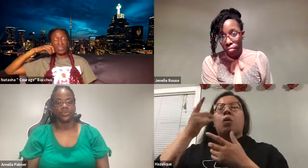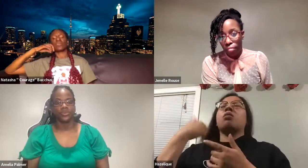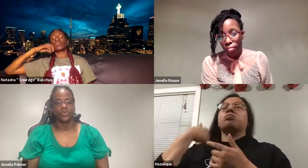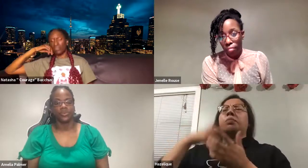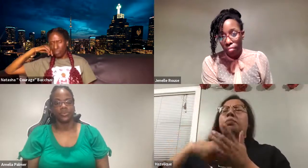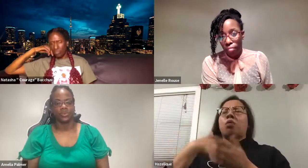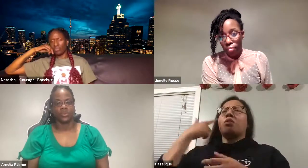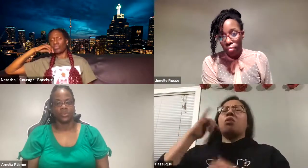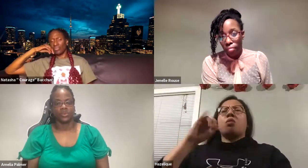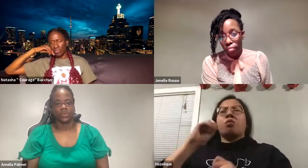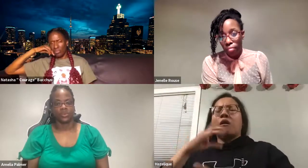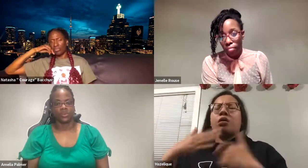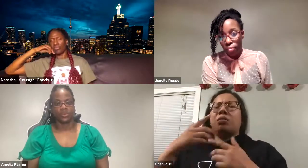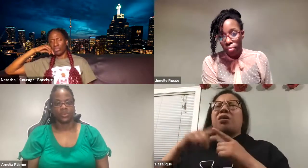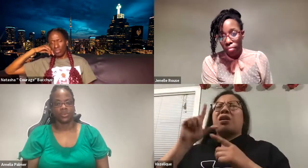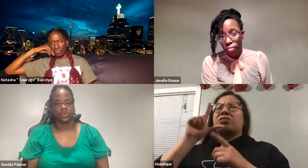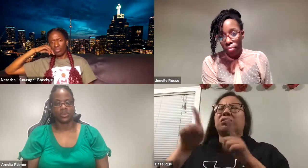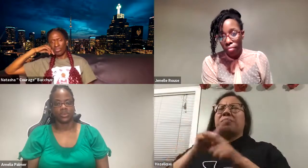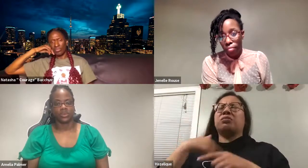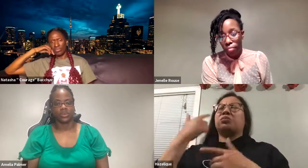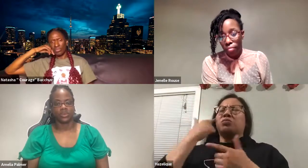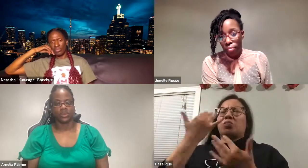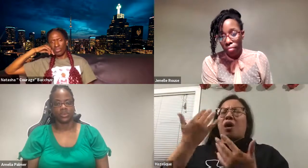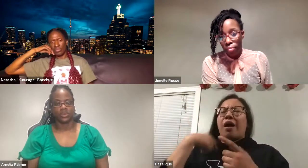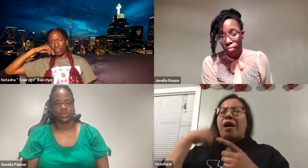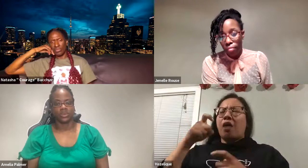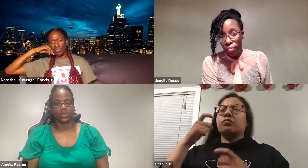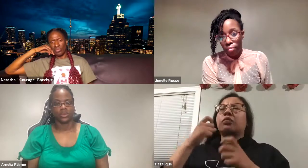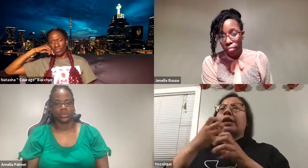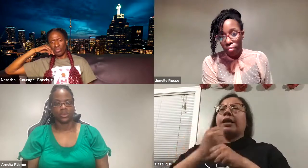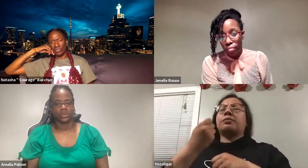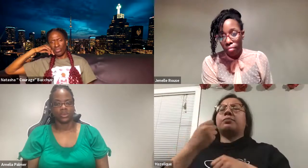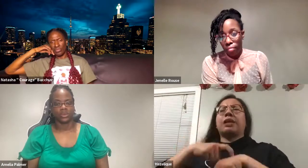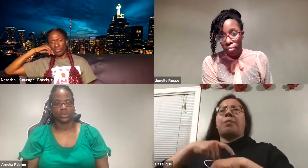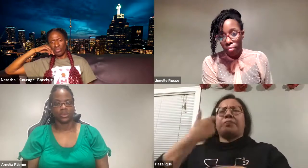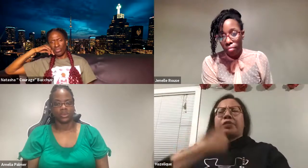that use of word influences our thought and then sometimes i think wait a second you know i have